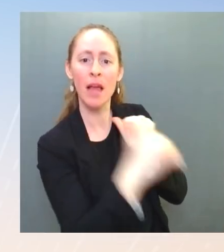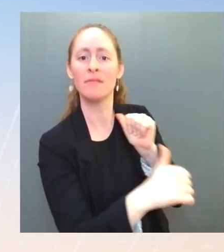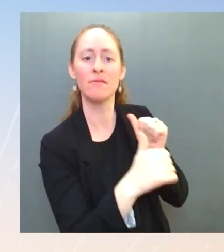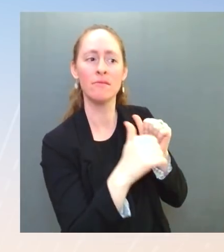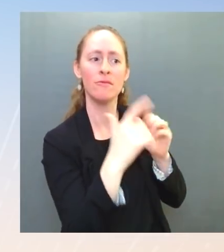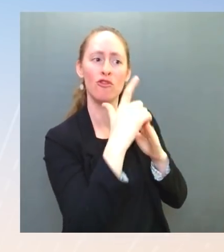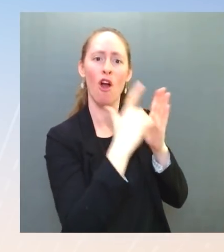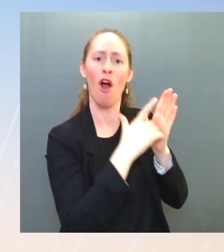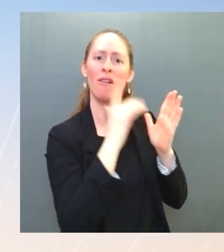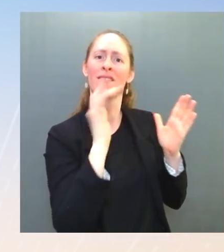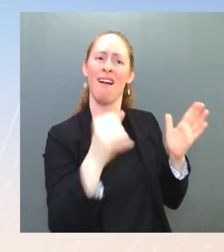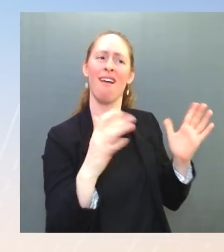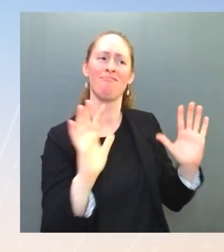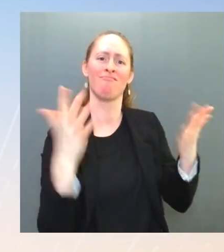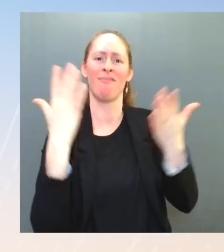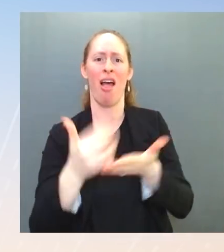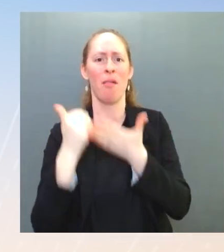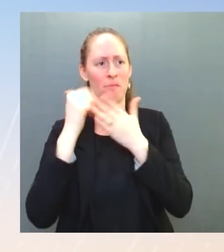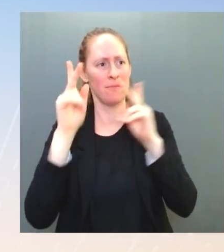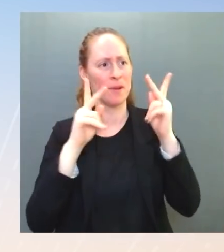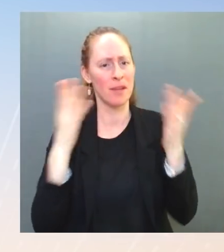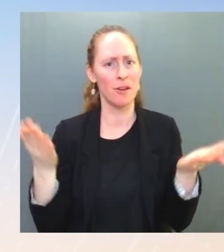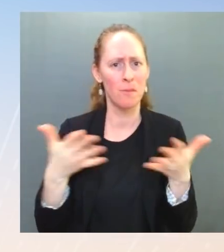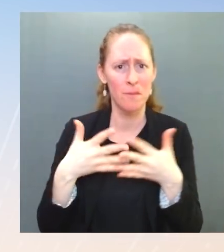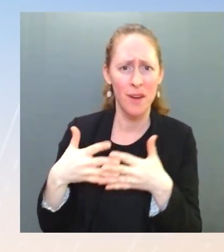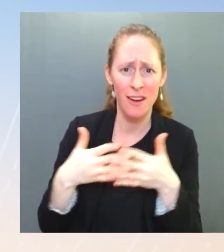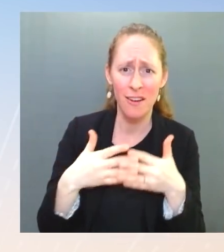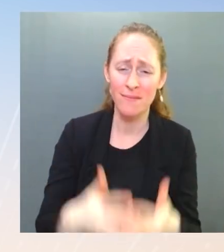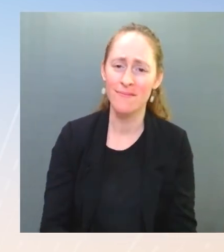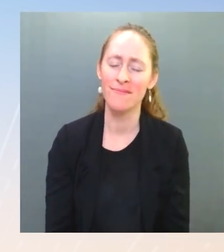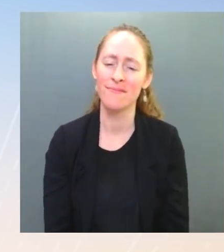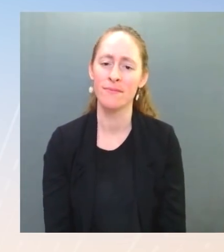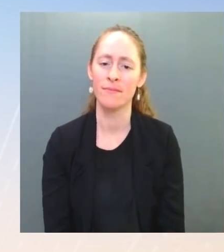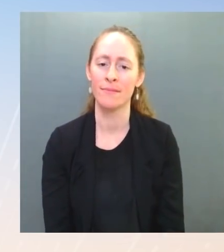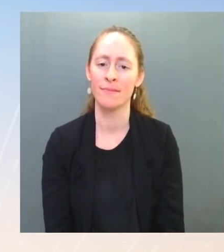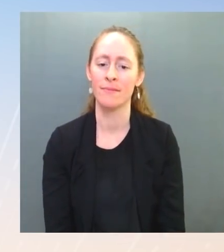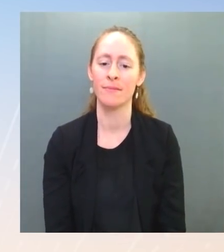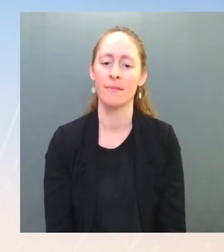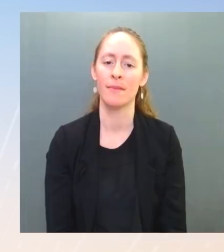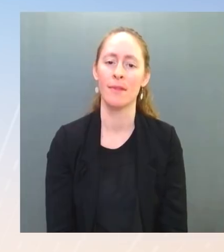we've taken to address the Putin price hike, we are in a better place than we were last month,